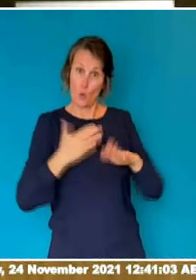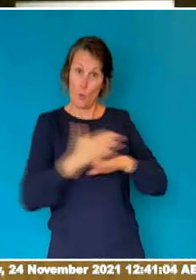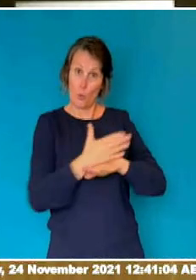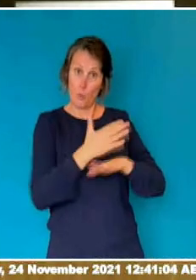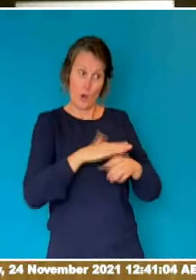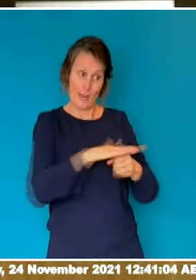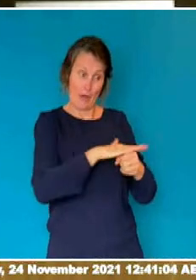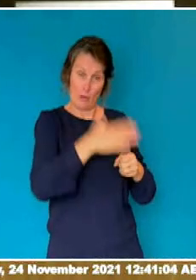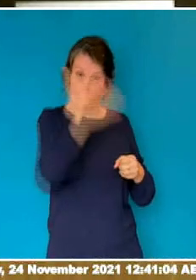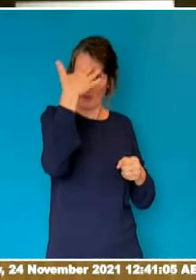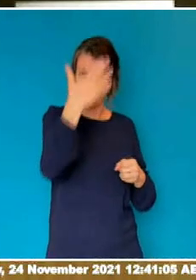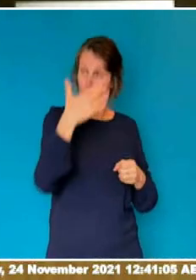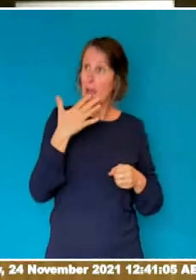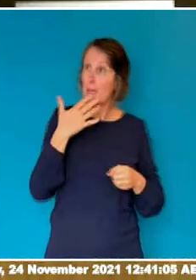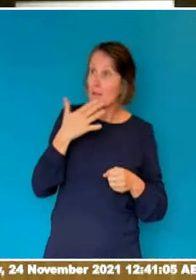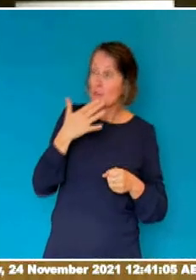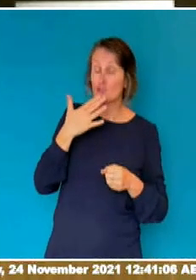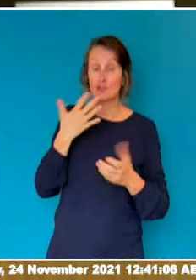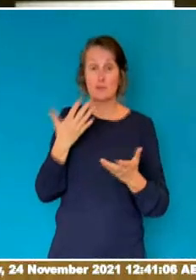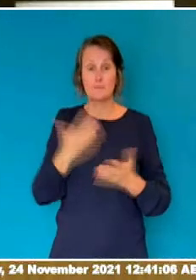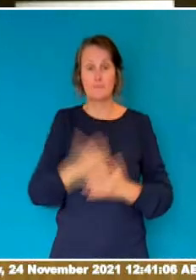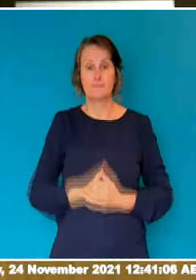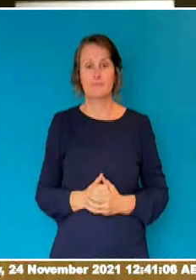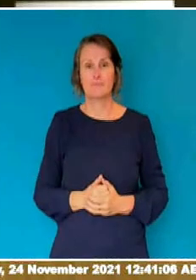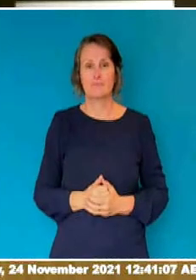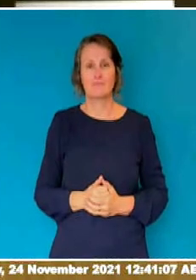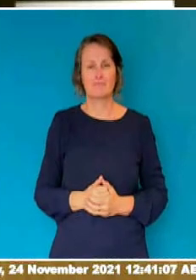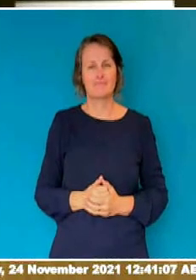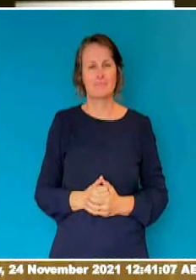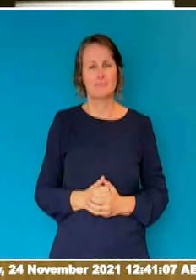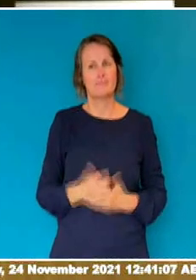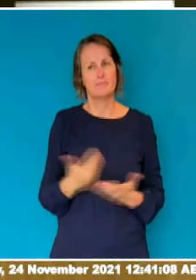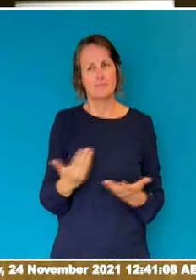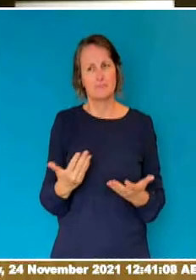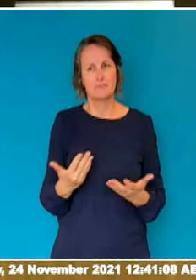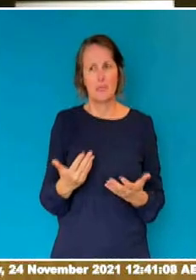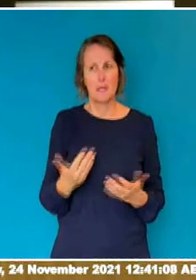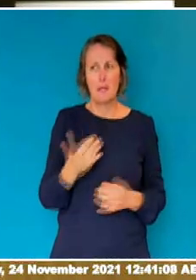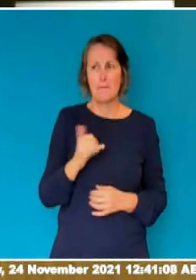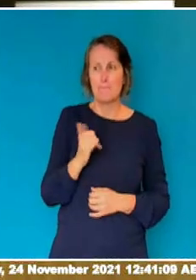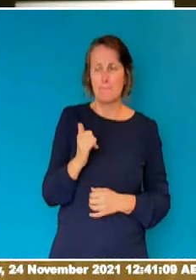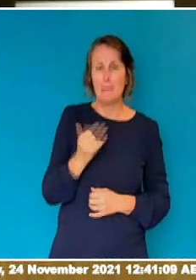know about this? MR CHAPMAN: I believe whilst there may be some instances where a